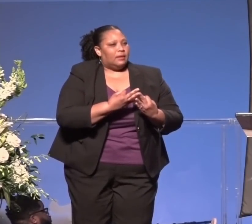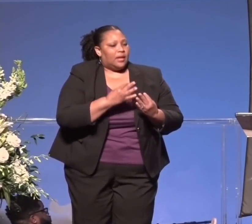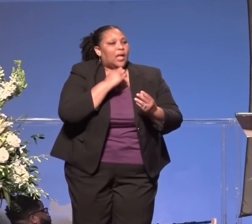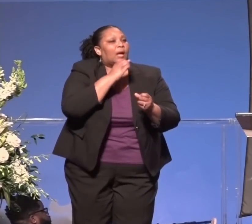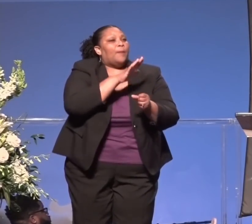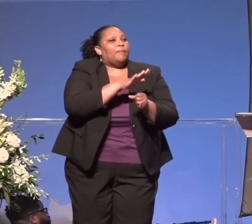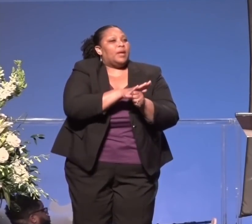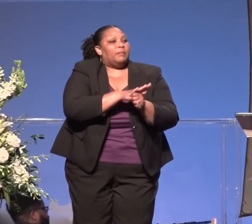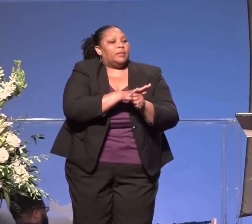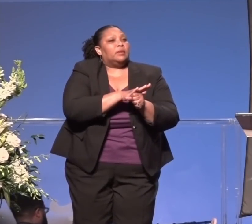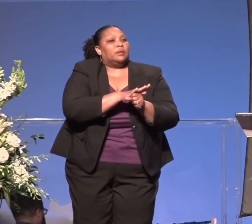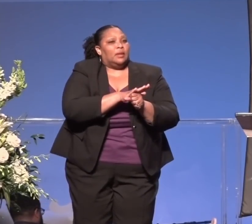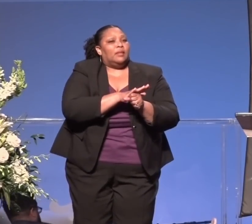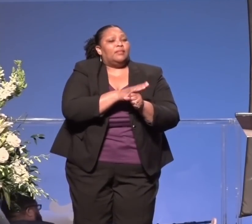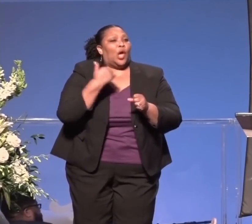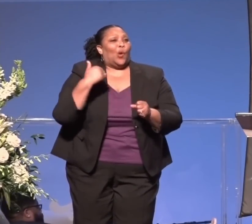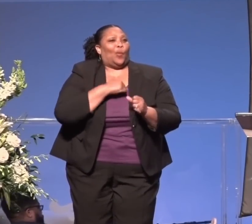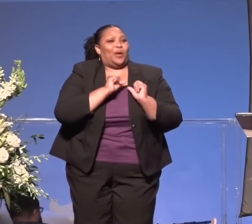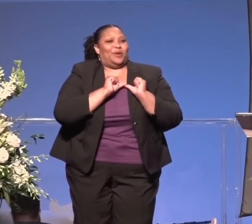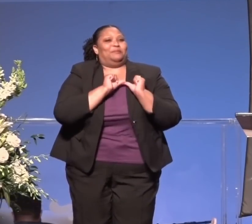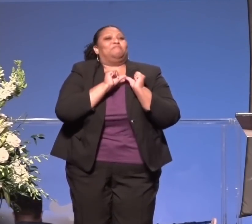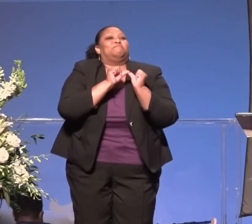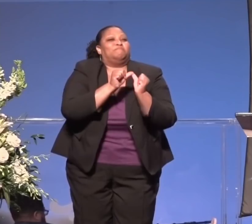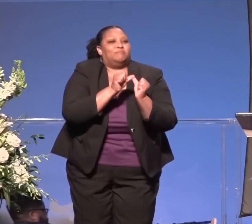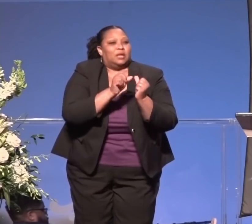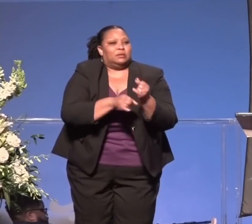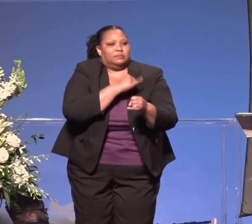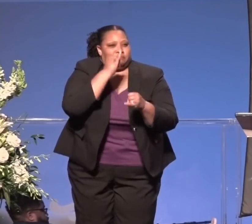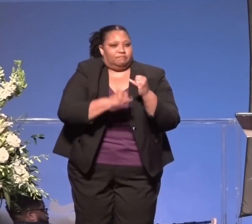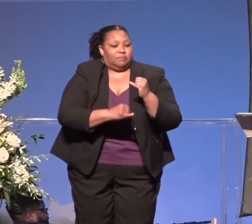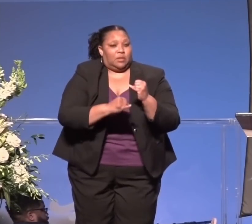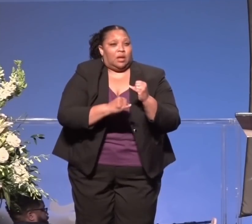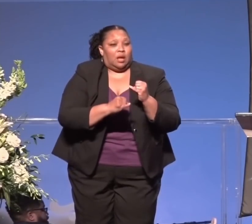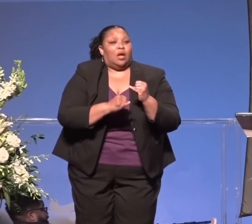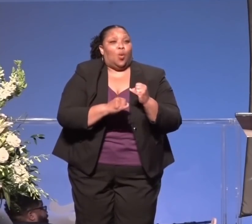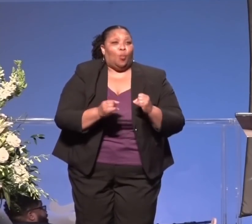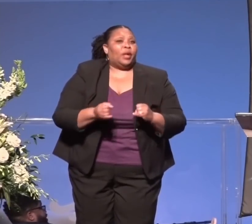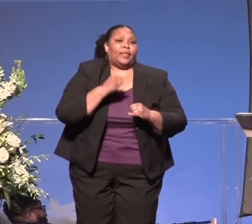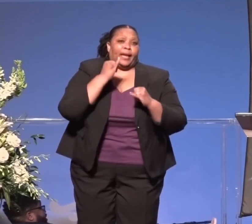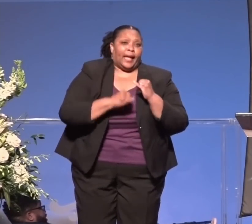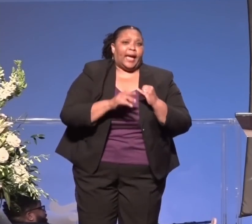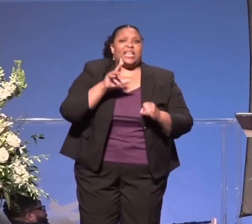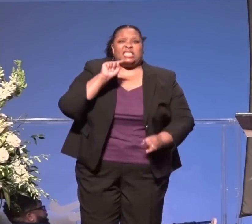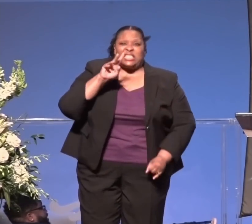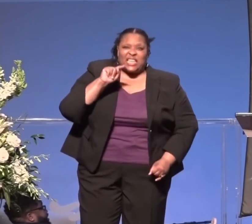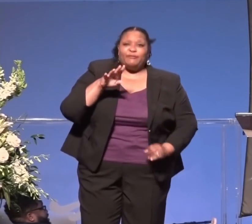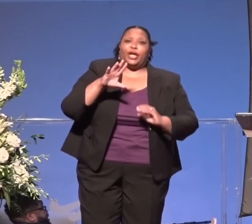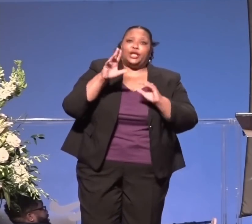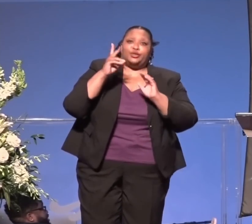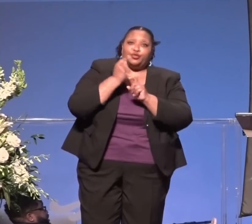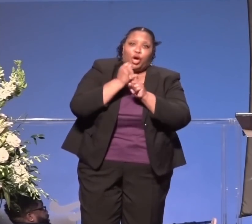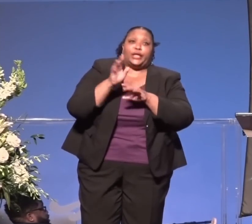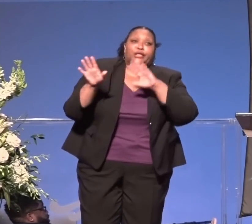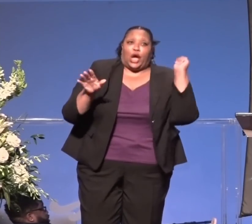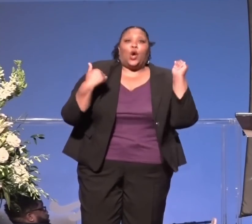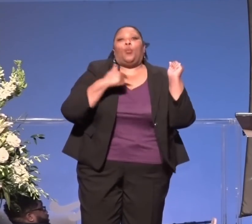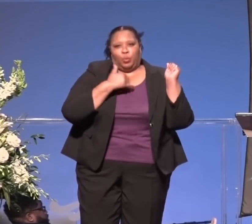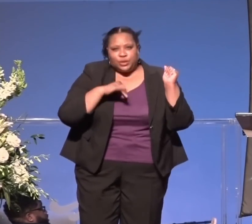SO I WANT TO GIVE HONOR TO THE FAMILY AND A COMMITMENT THAT WE’RE GOING TO BE HERE FOR THE